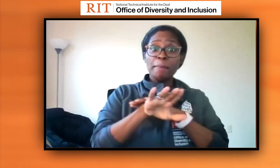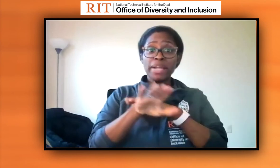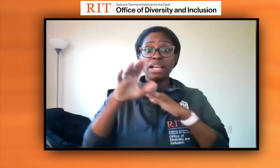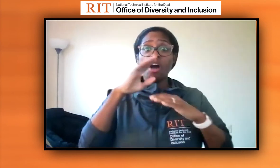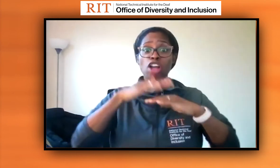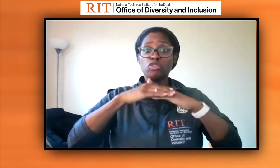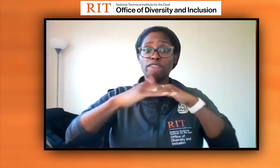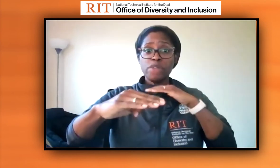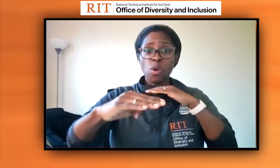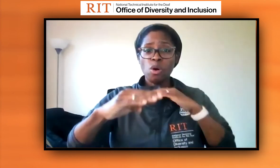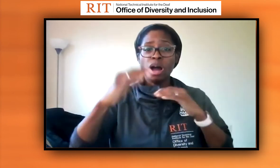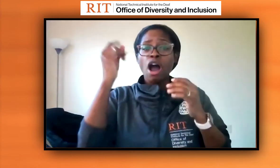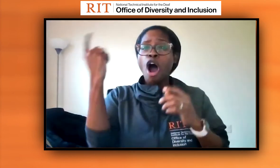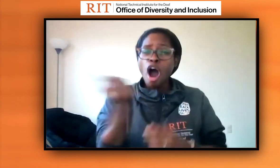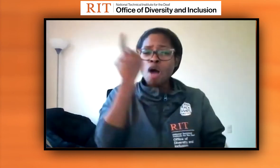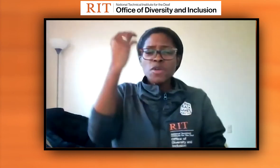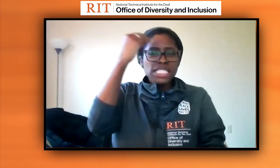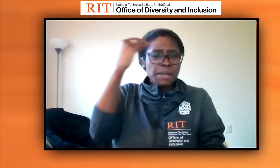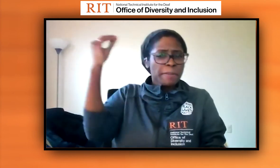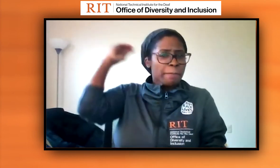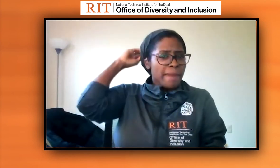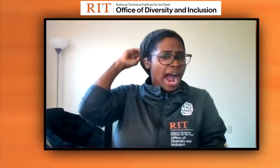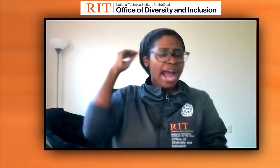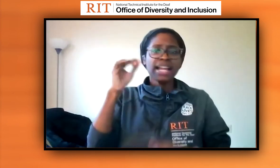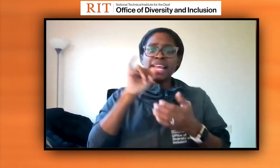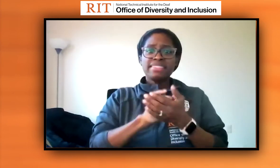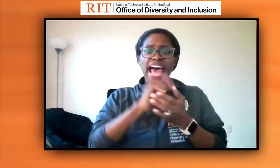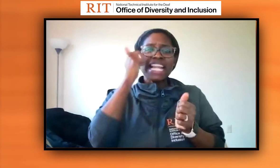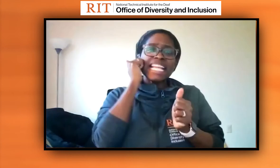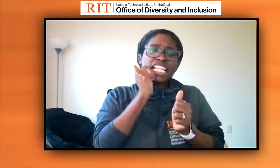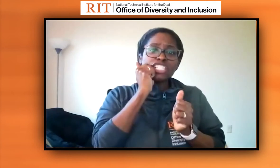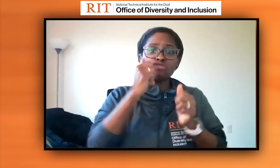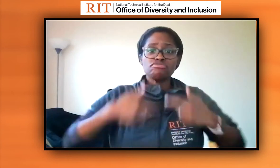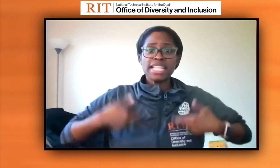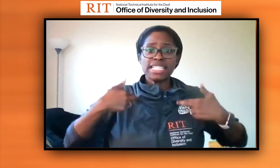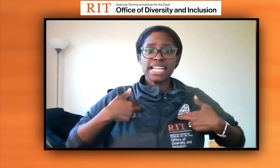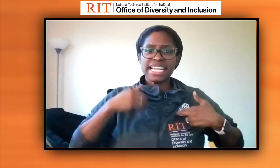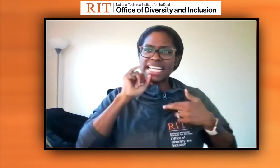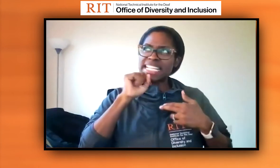for the very first time, keep in mind that every single resident